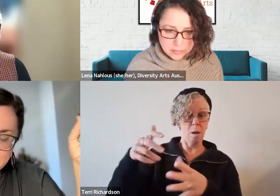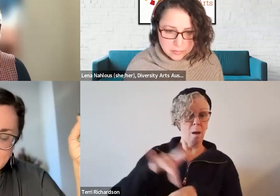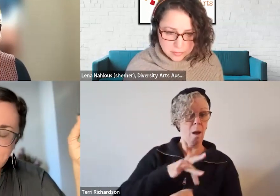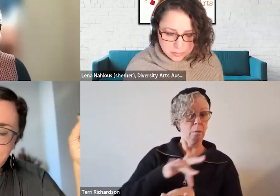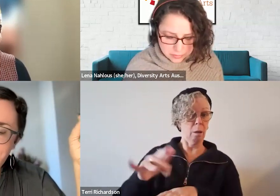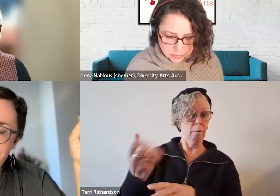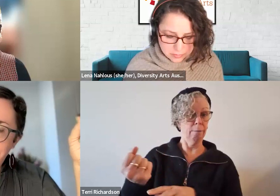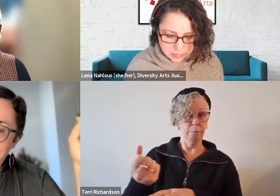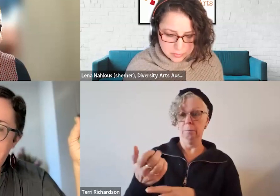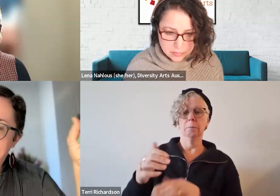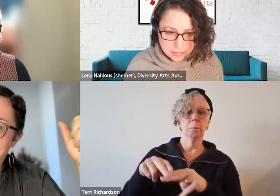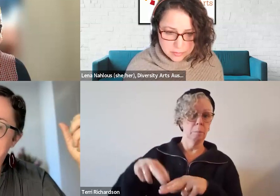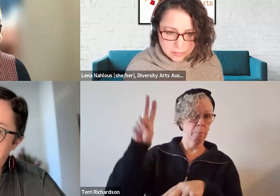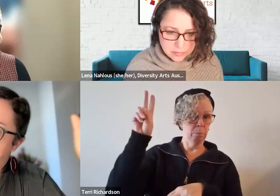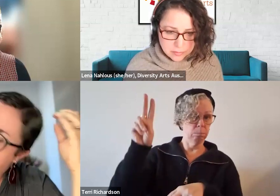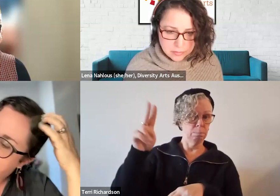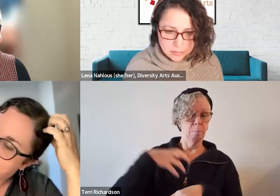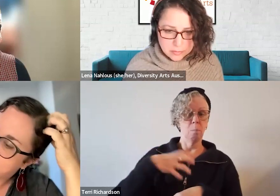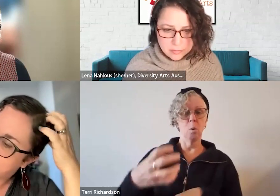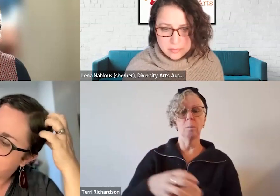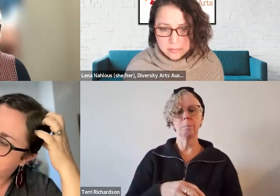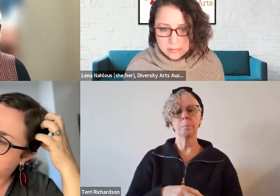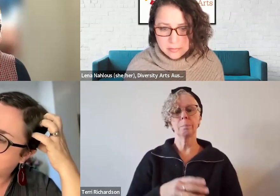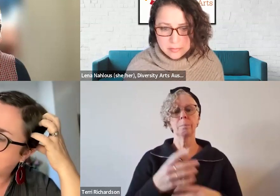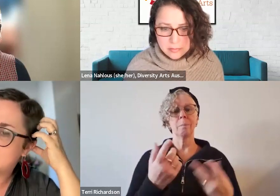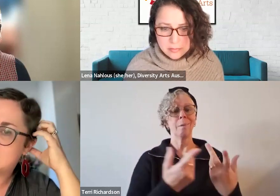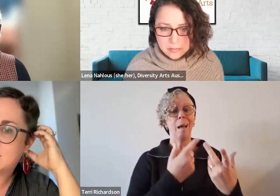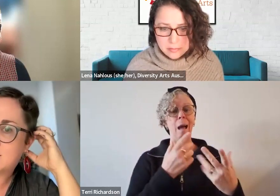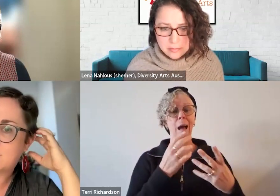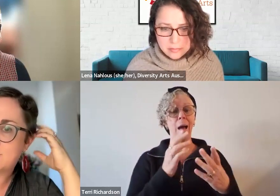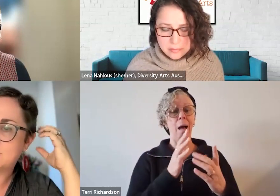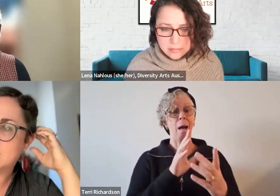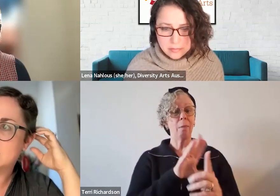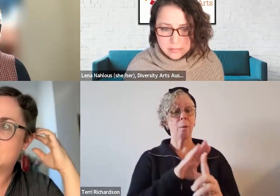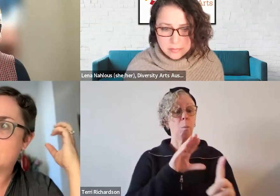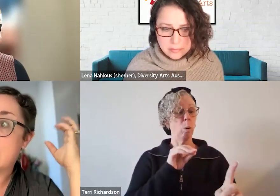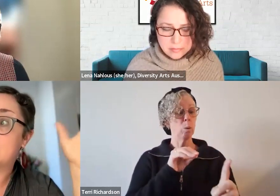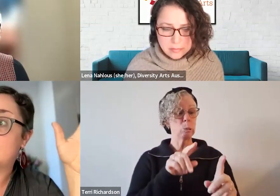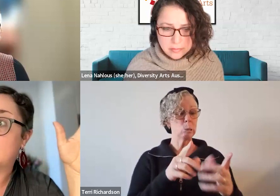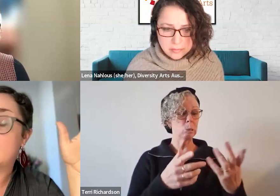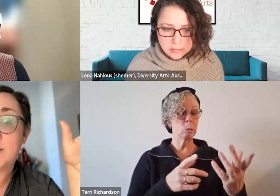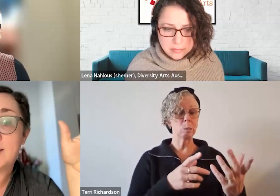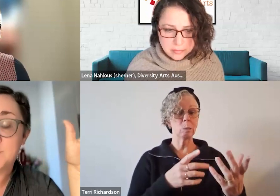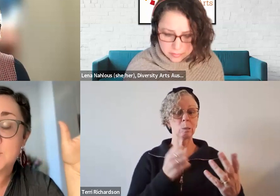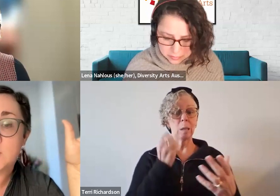And some other models, so Aboriginal and incorporations, for example,